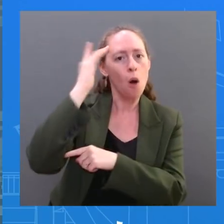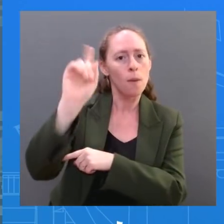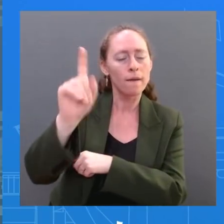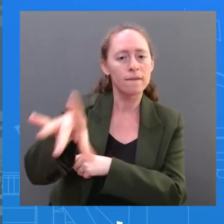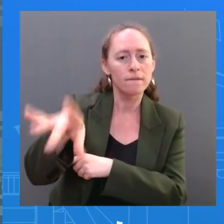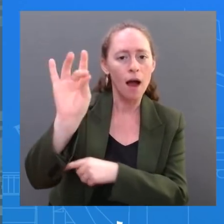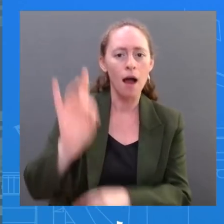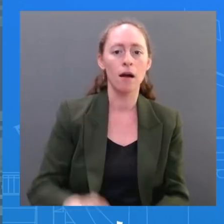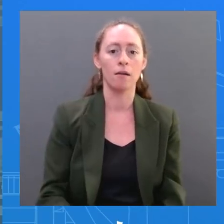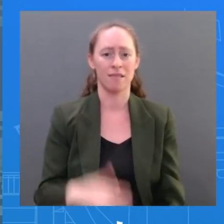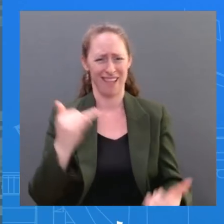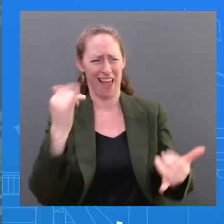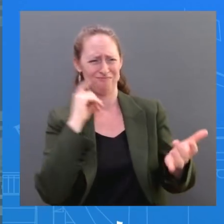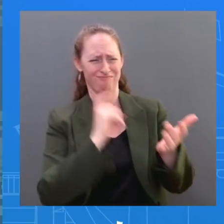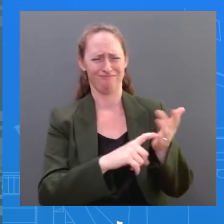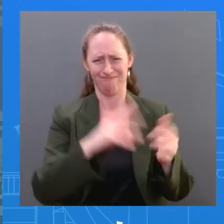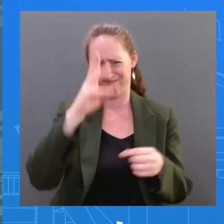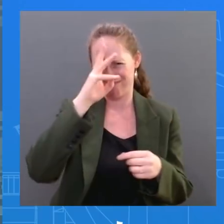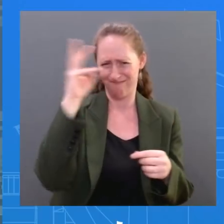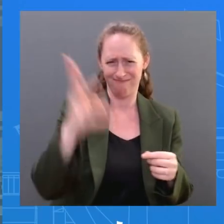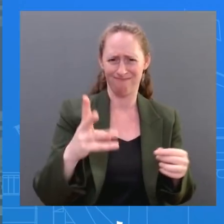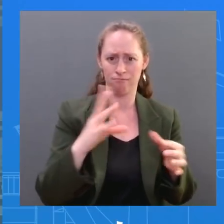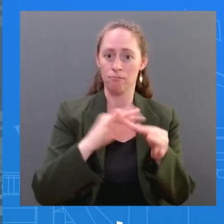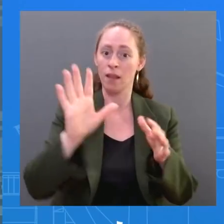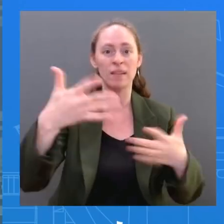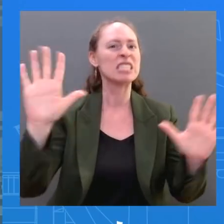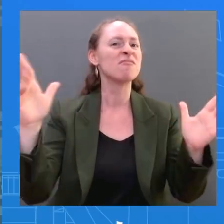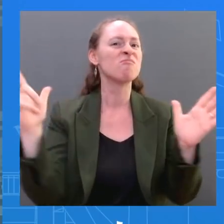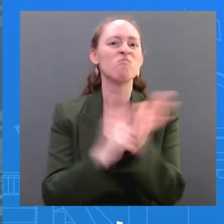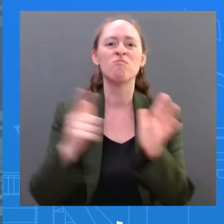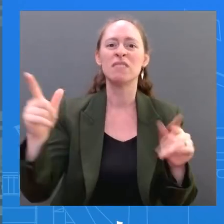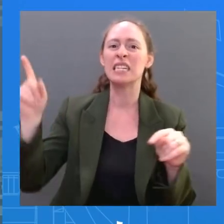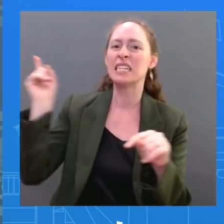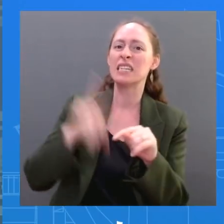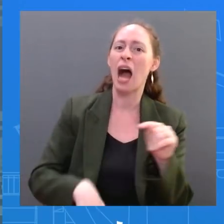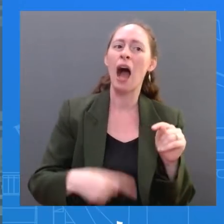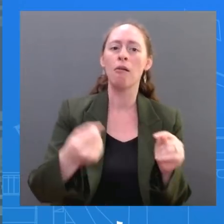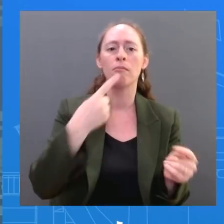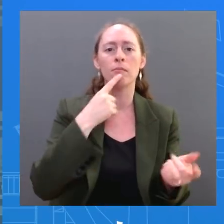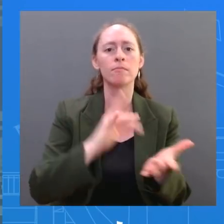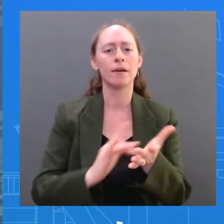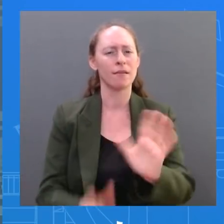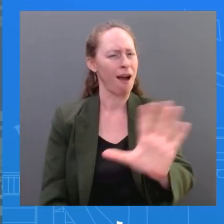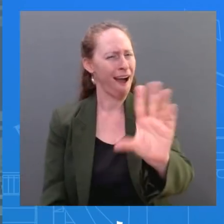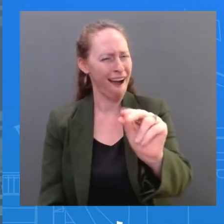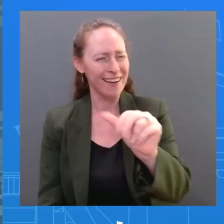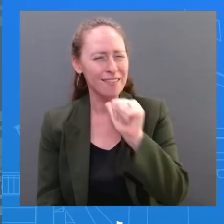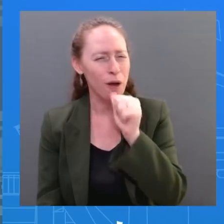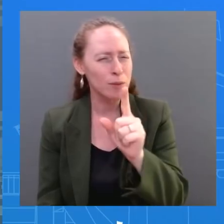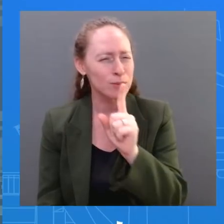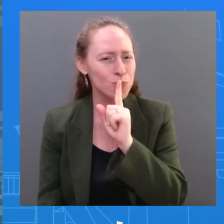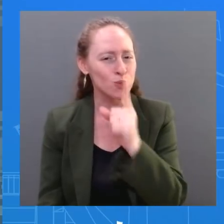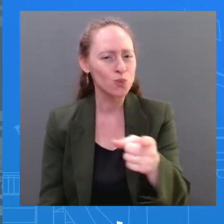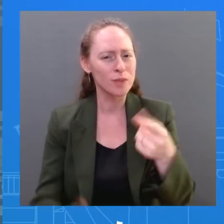It's not. So we're, in this executive order, taking further action to make sure that the FDA has the support they need